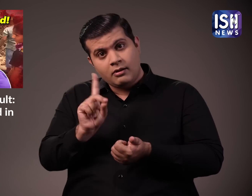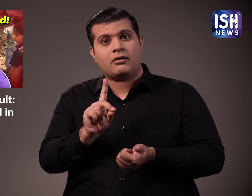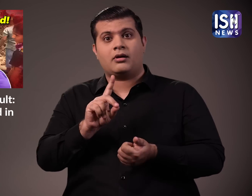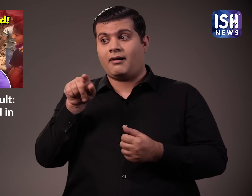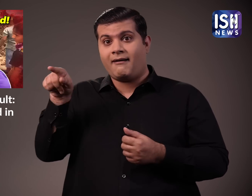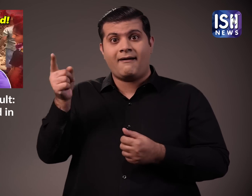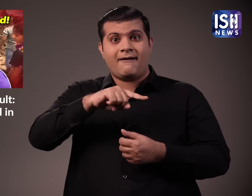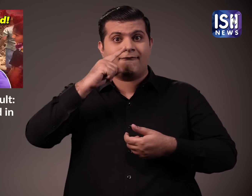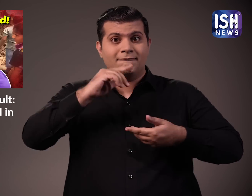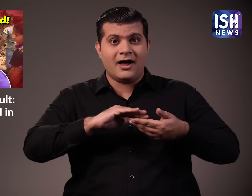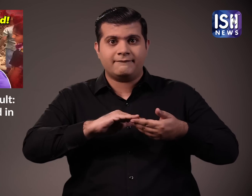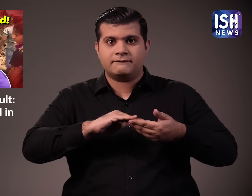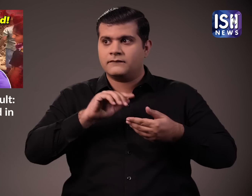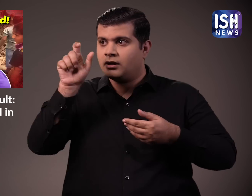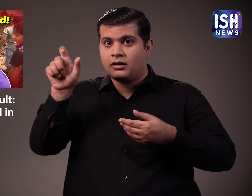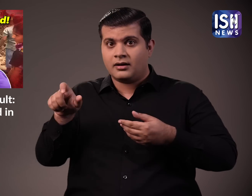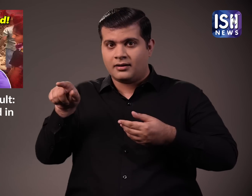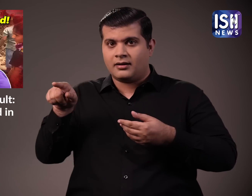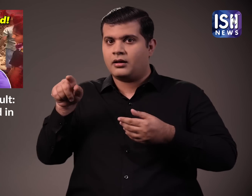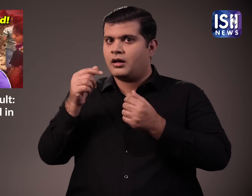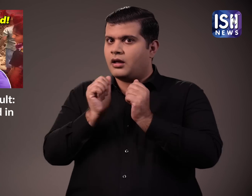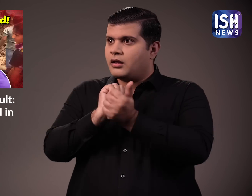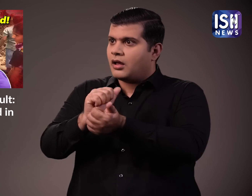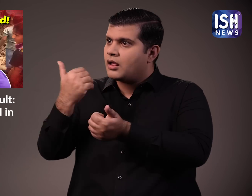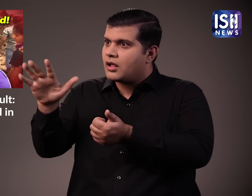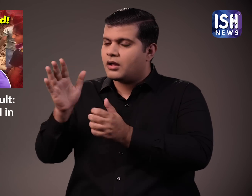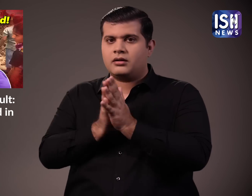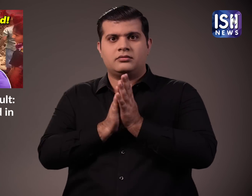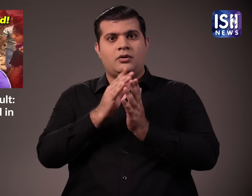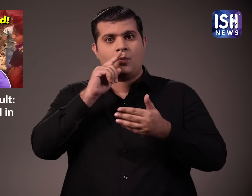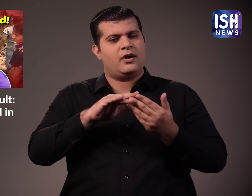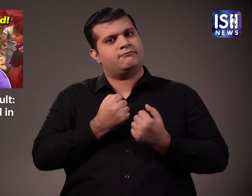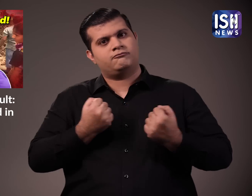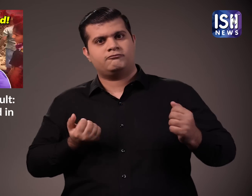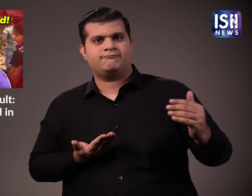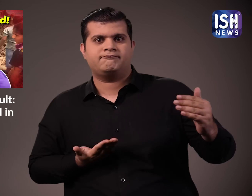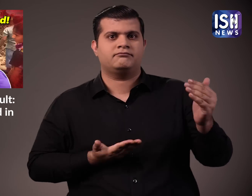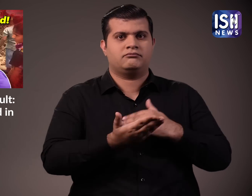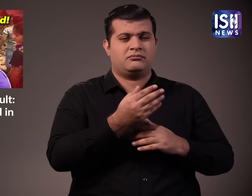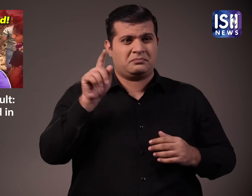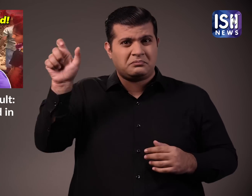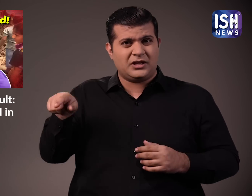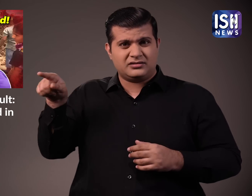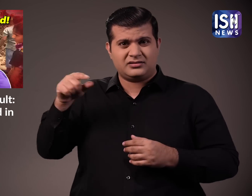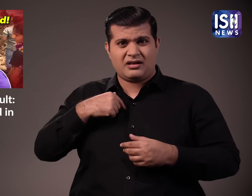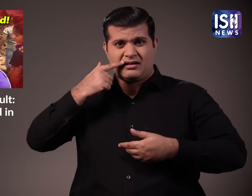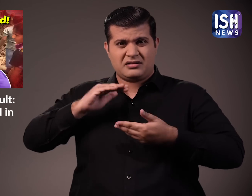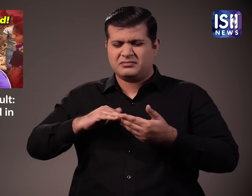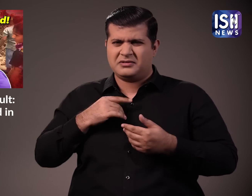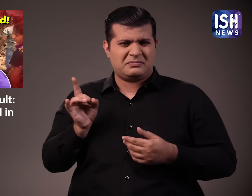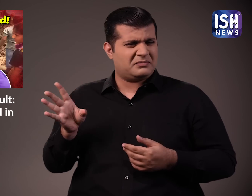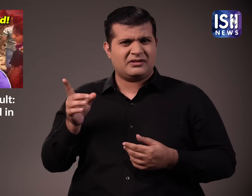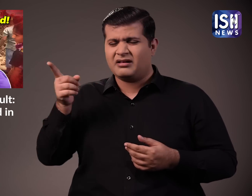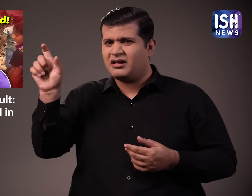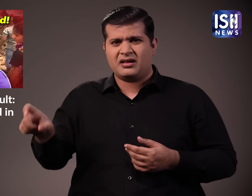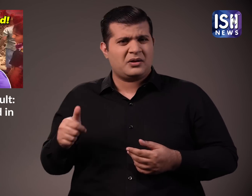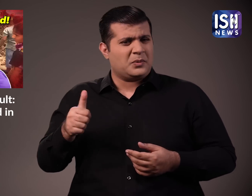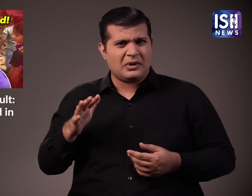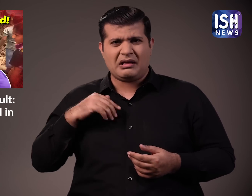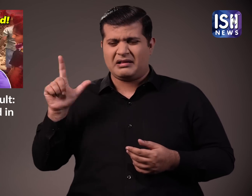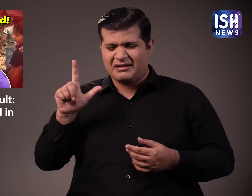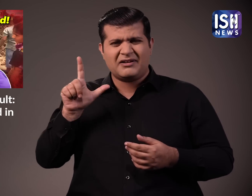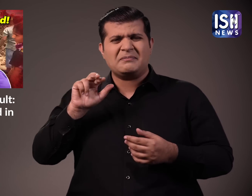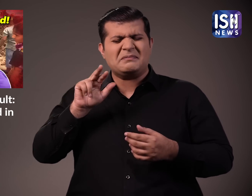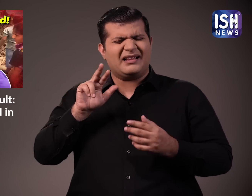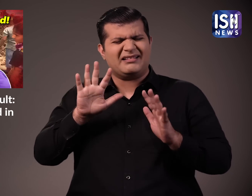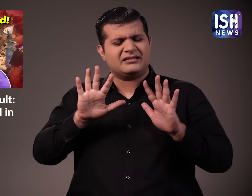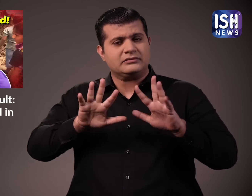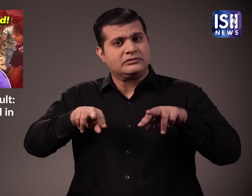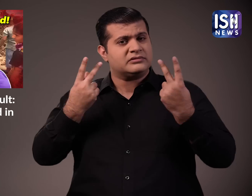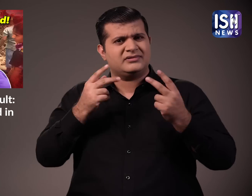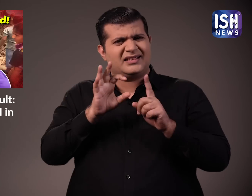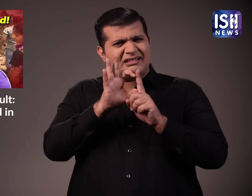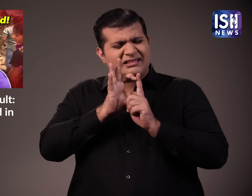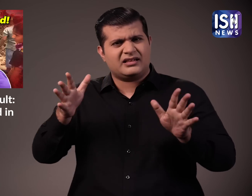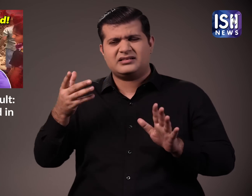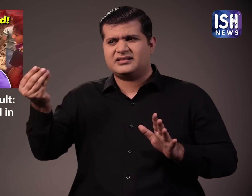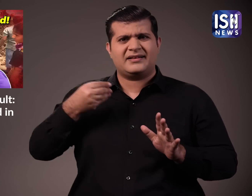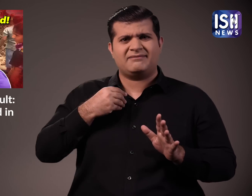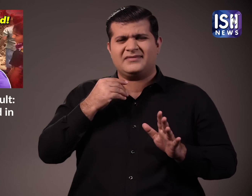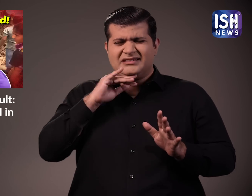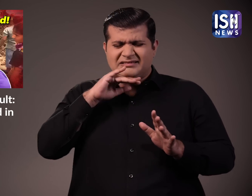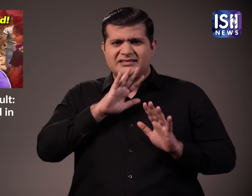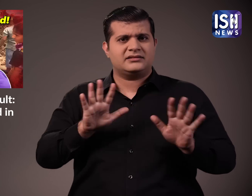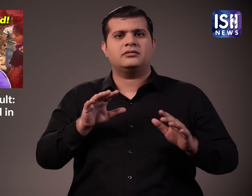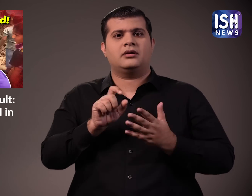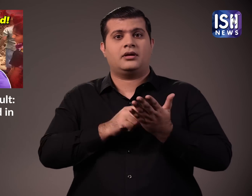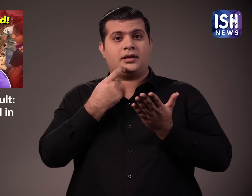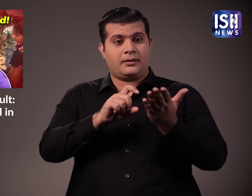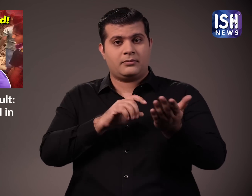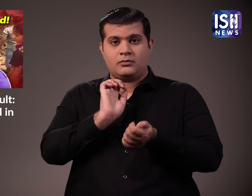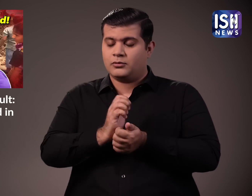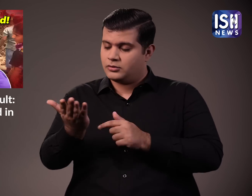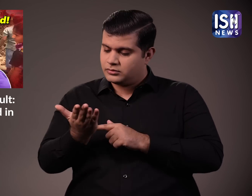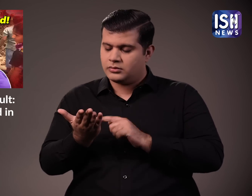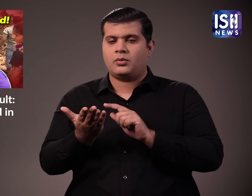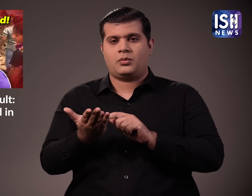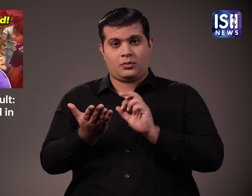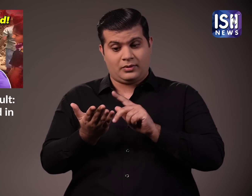his ex-wife filed a complaint against him for unnatural sex, rape etc.